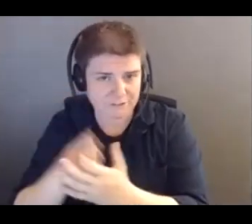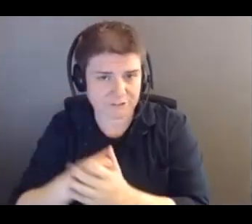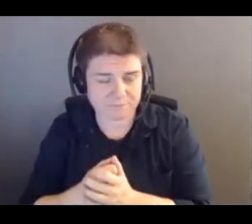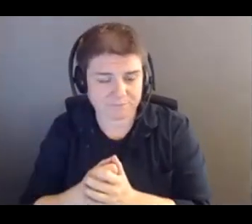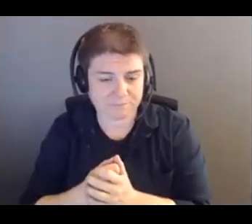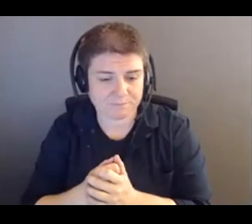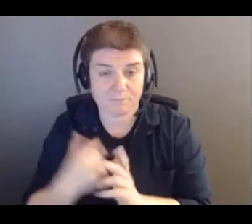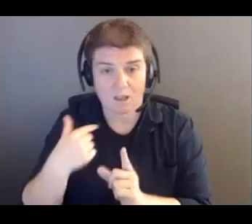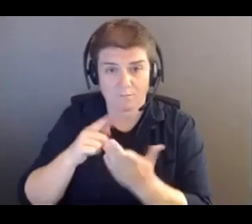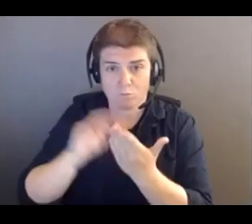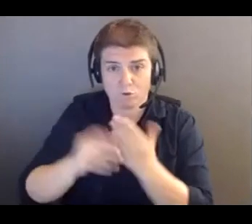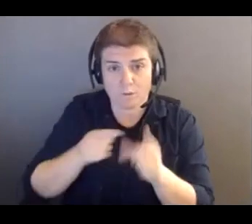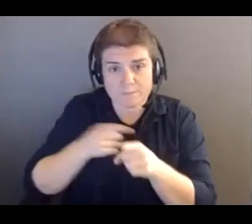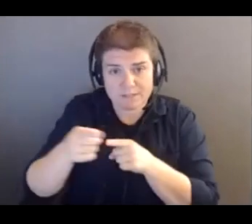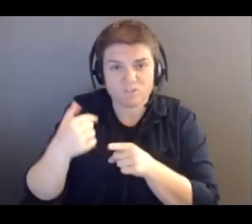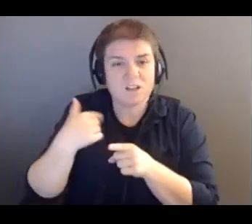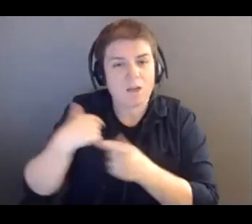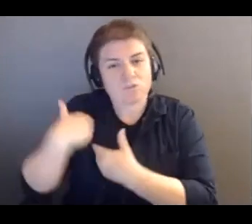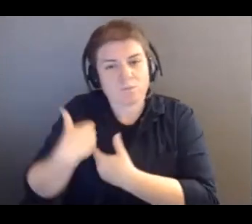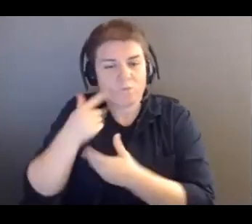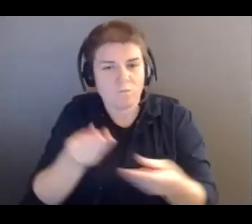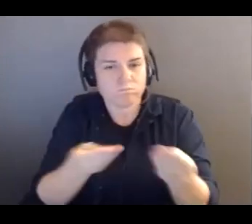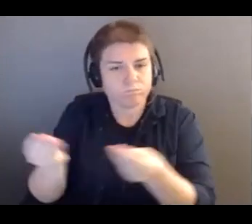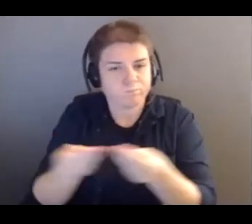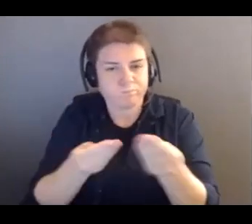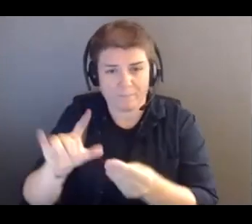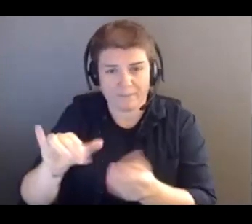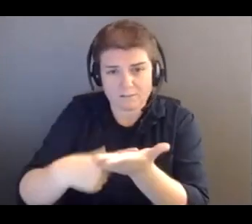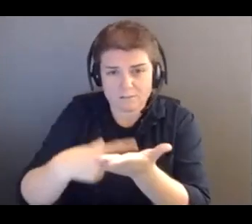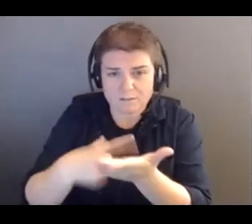I'm responsible for facilitating these discussions and ensuring that the conversations are fair